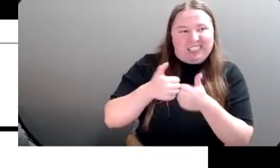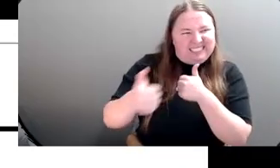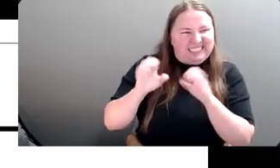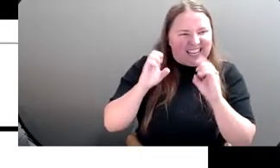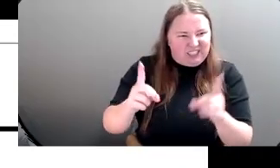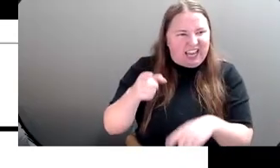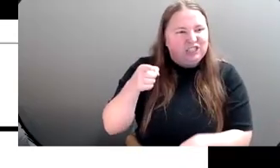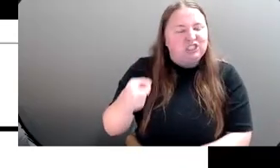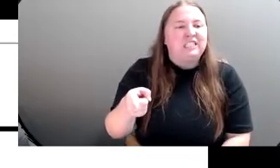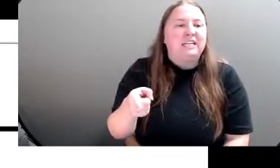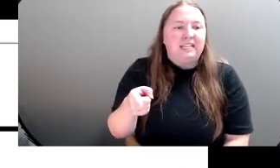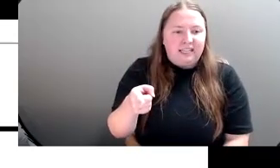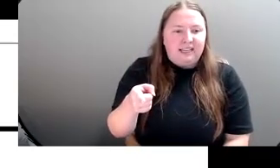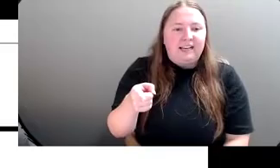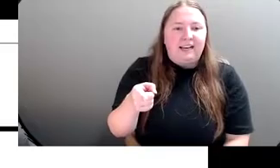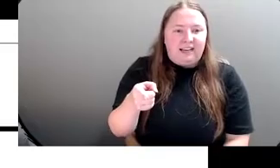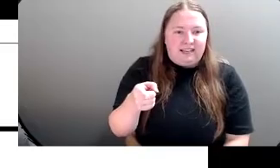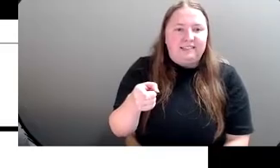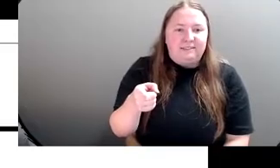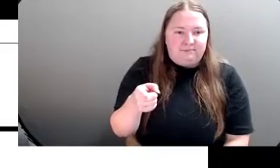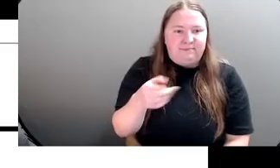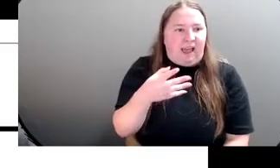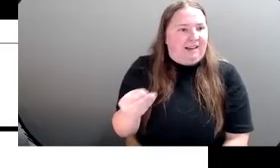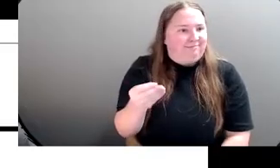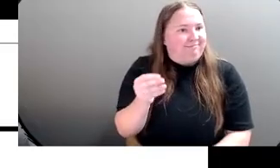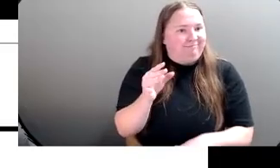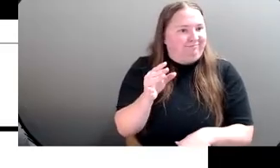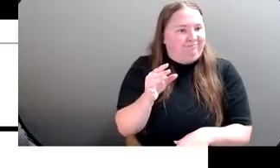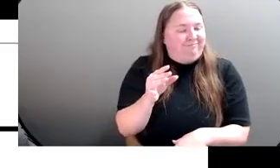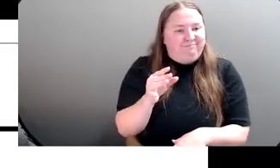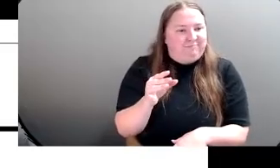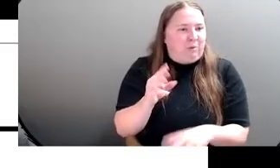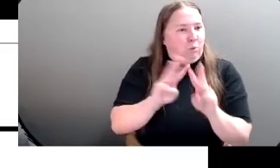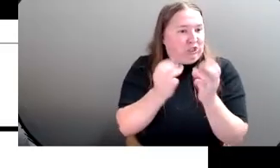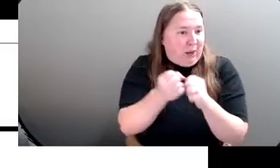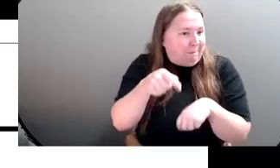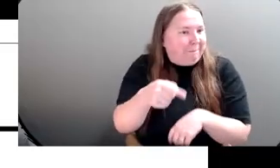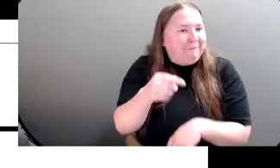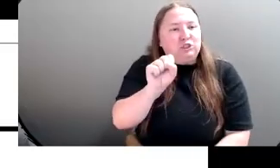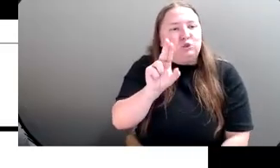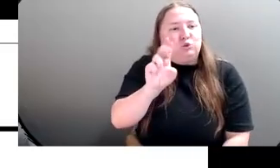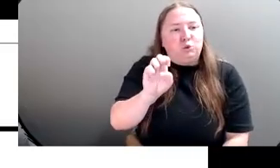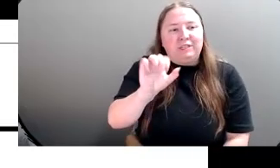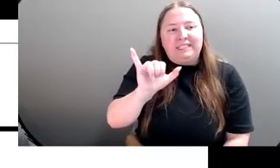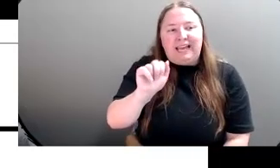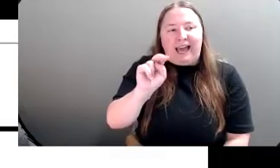and in this, workshop is Sue Yang. She is our instructional designer for the college.